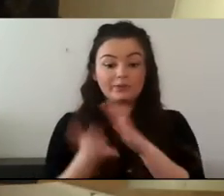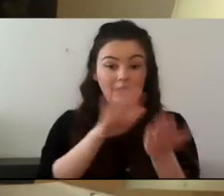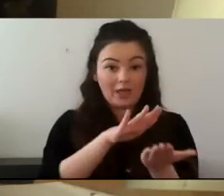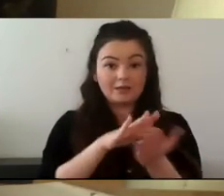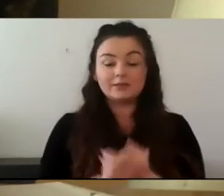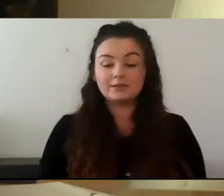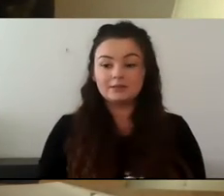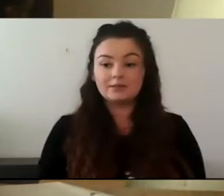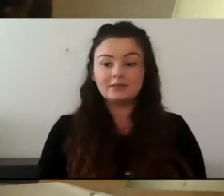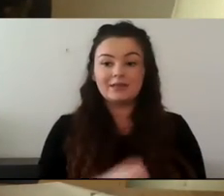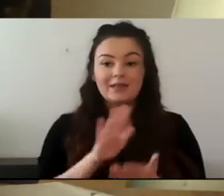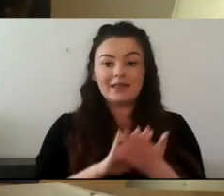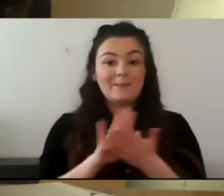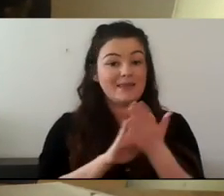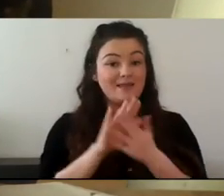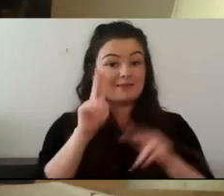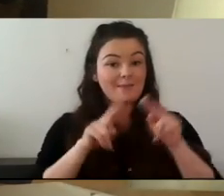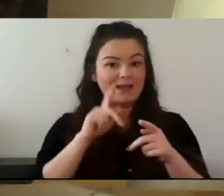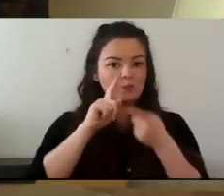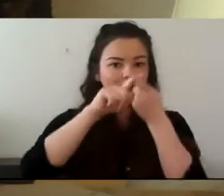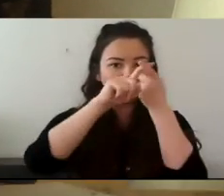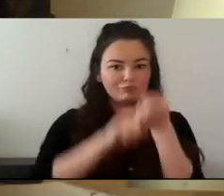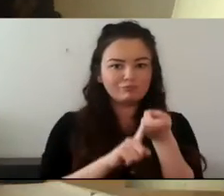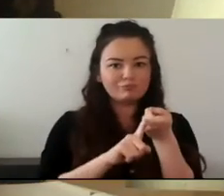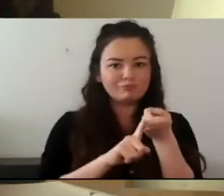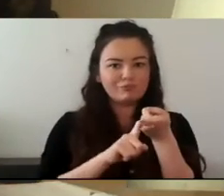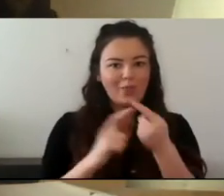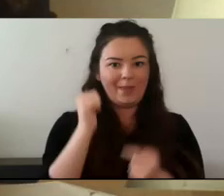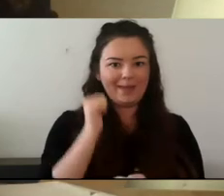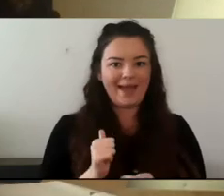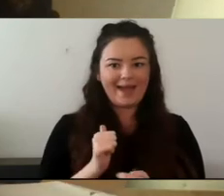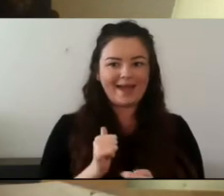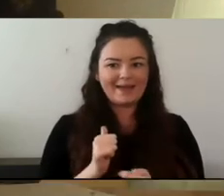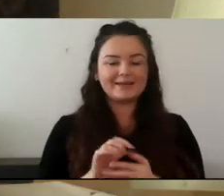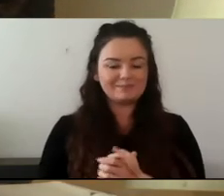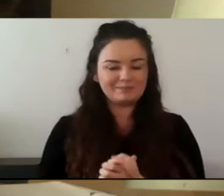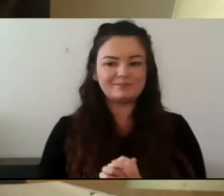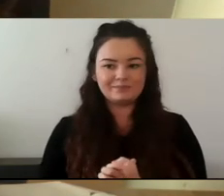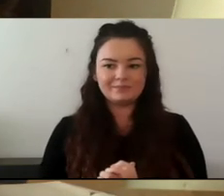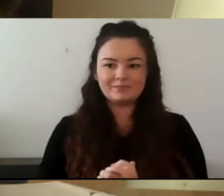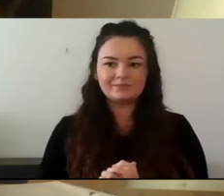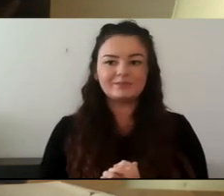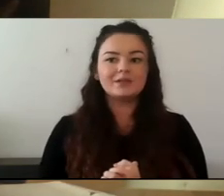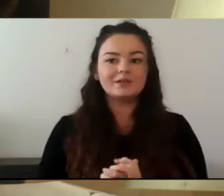and this will set the paint into the fibres of the cotton, of the fabric and then you can wash it